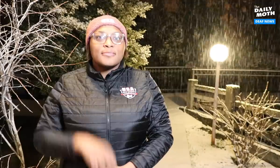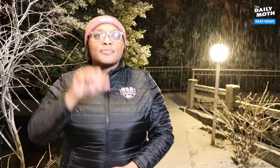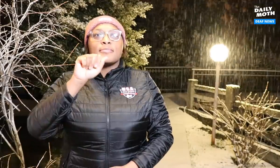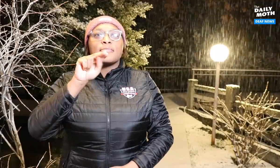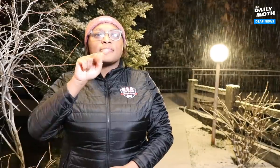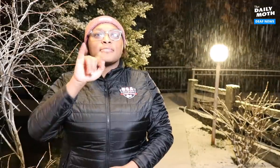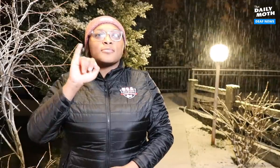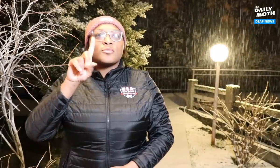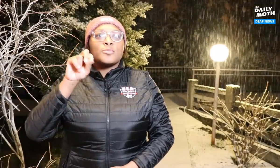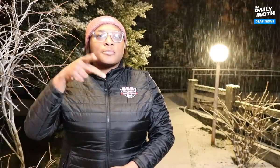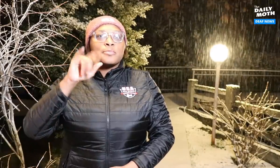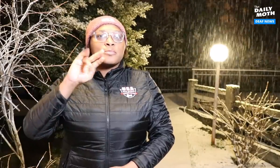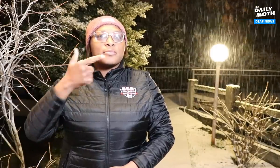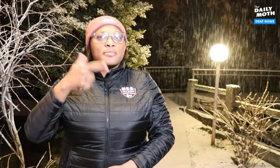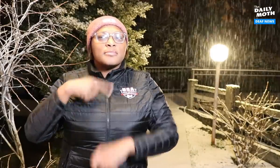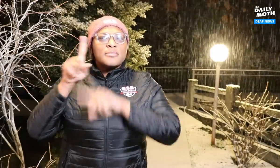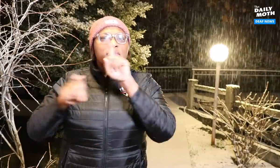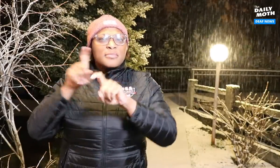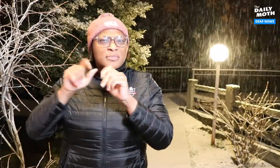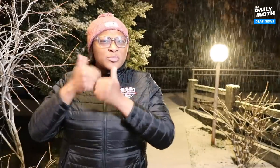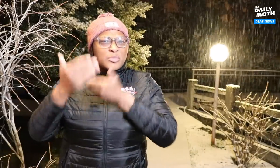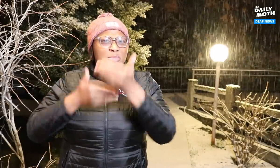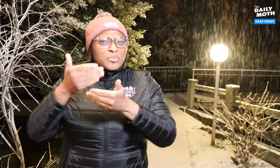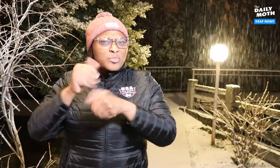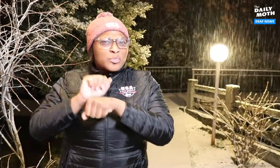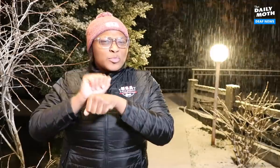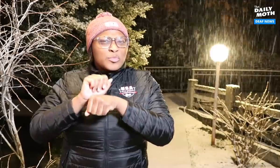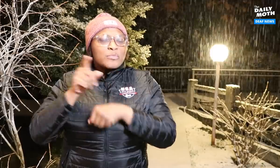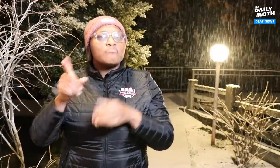I asked him how the anti-doping process works.